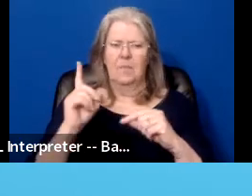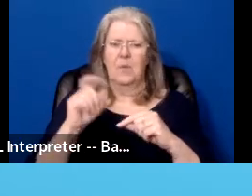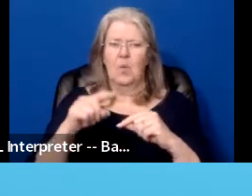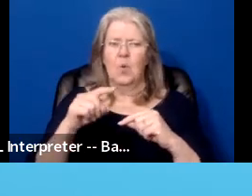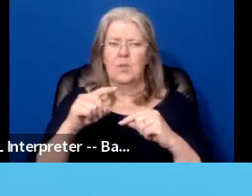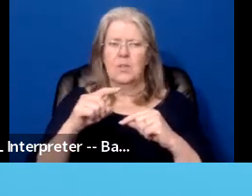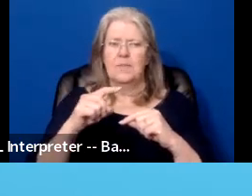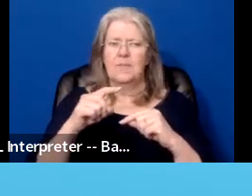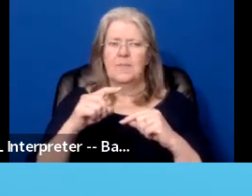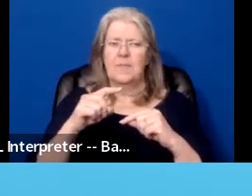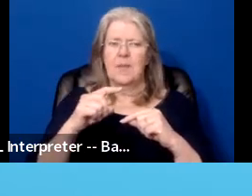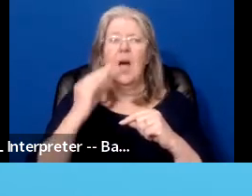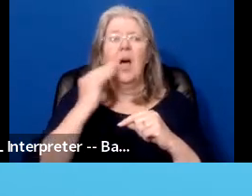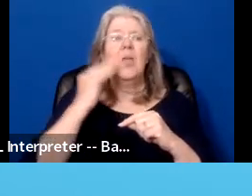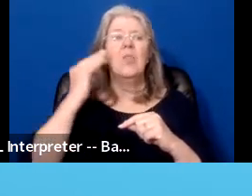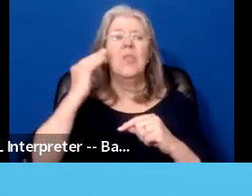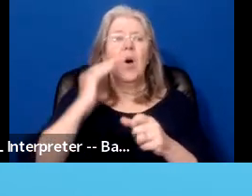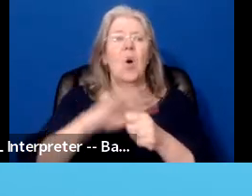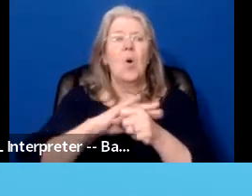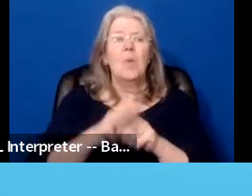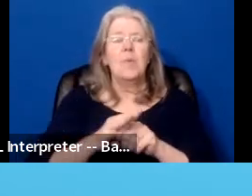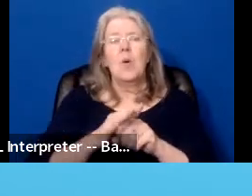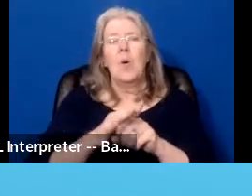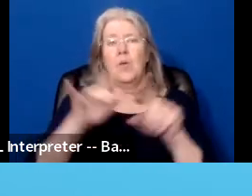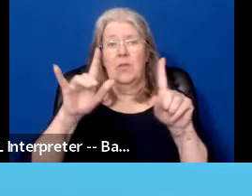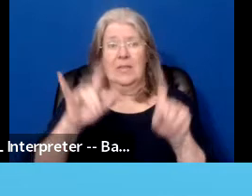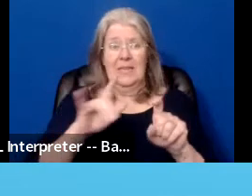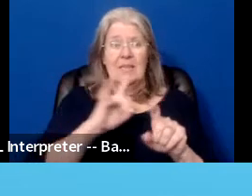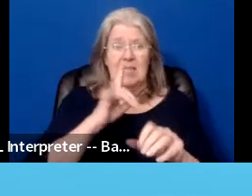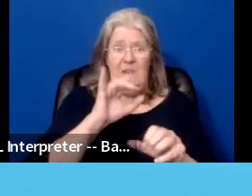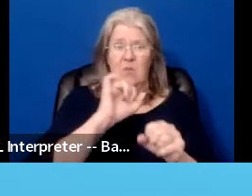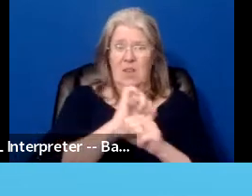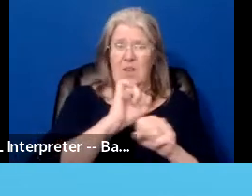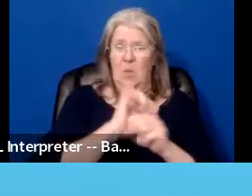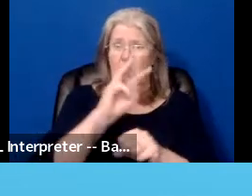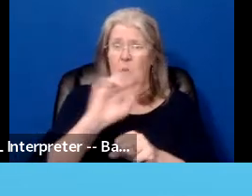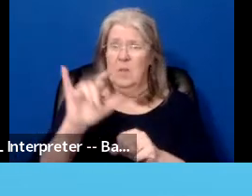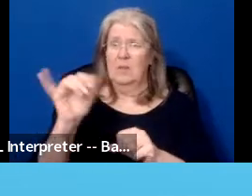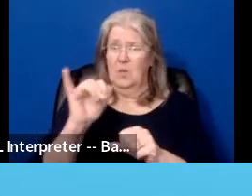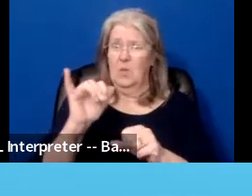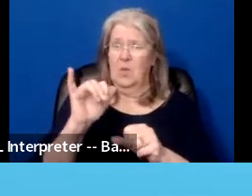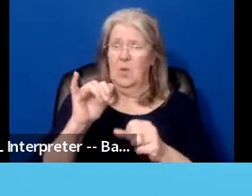the at home COVID-19 tests work equally on all the COVID-19 variants, any recommendations